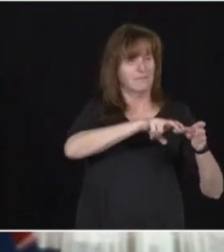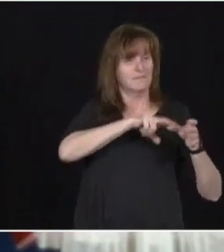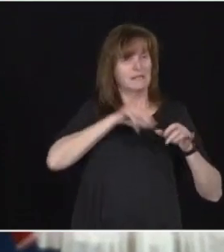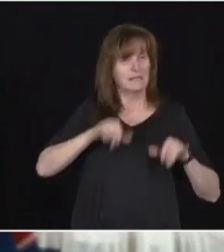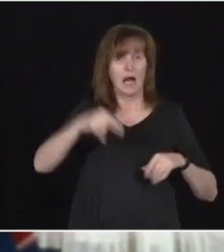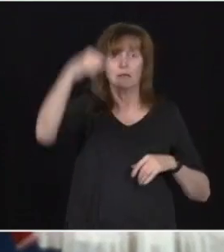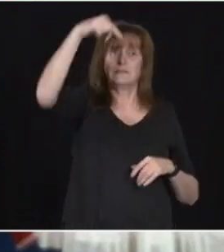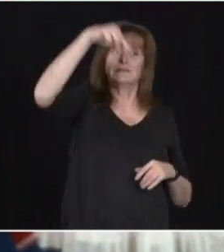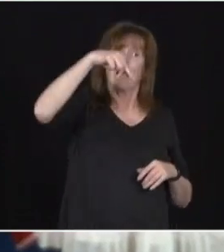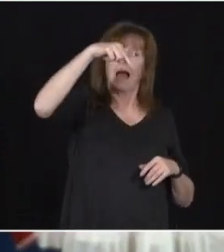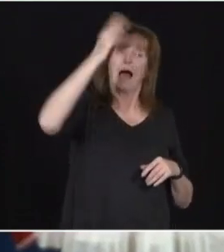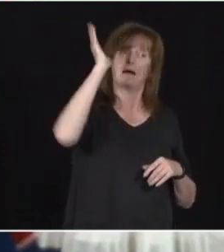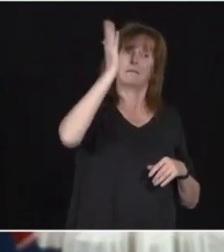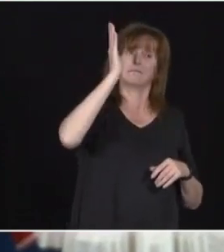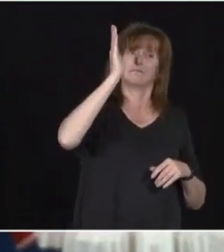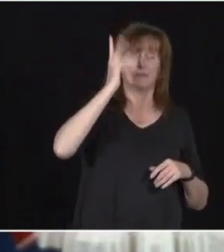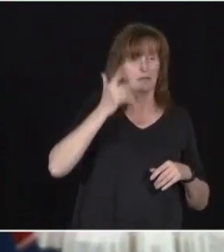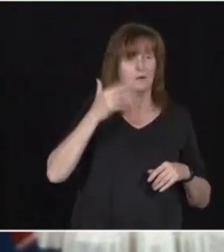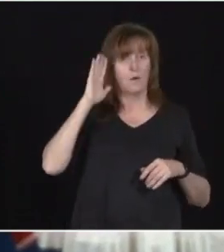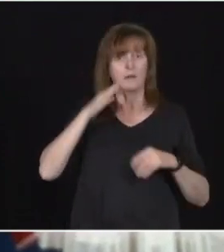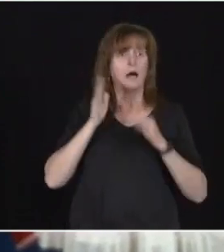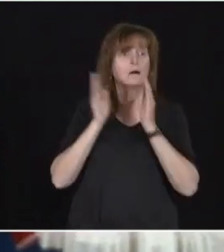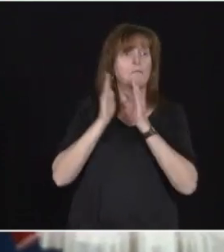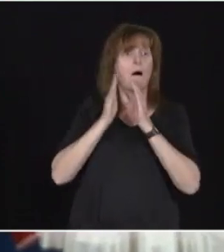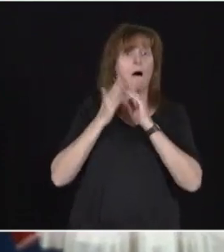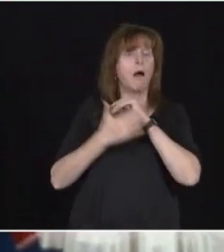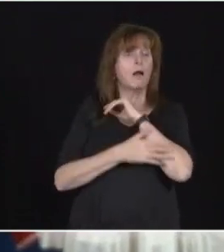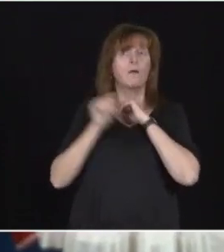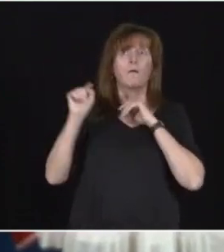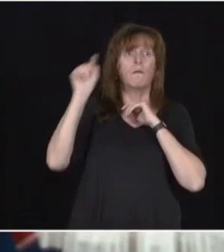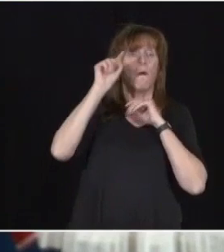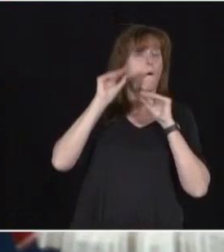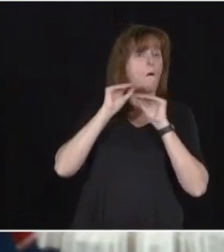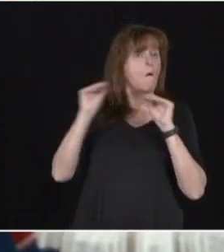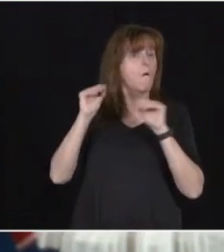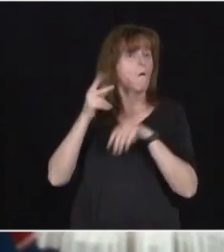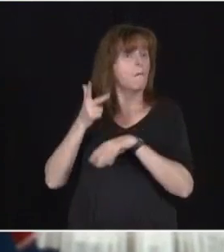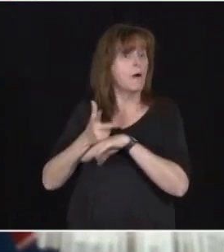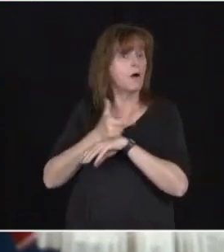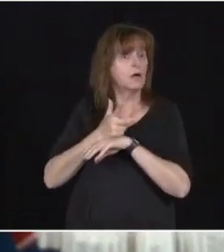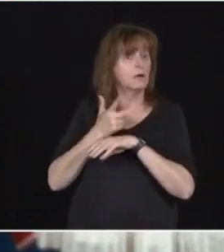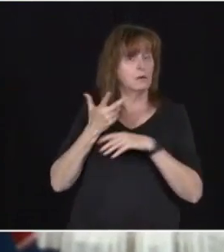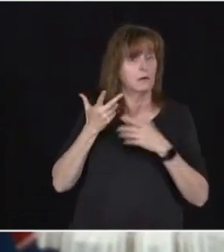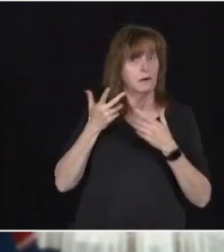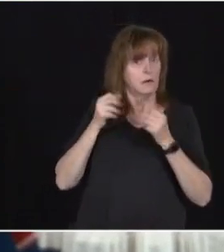urban churches,